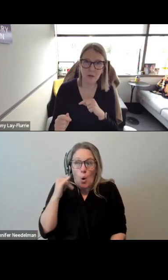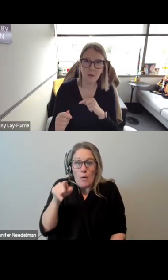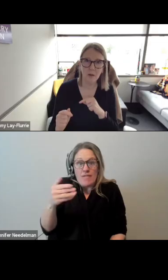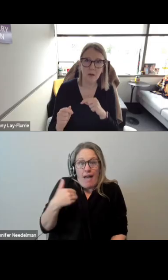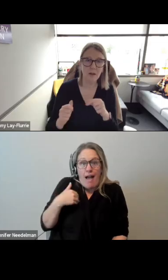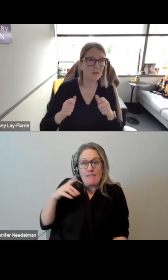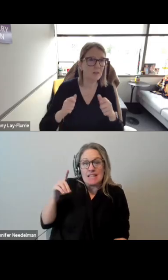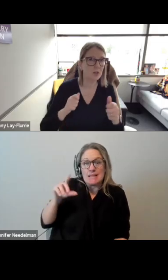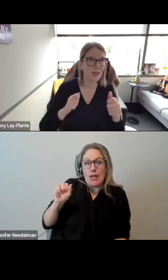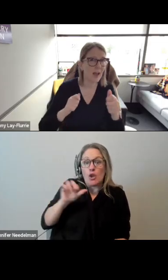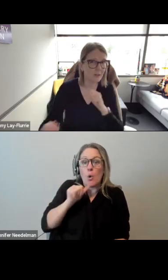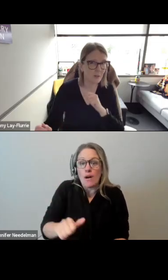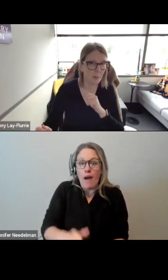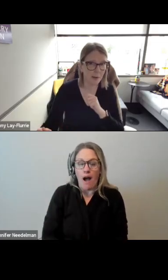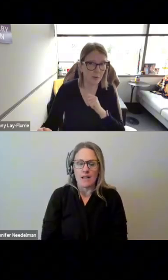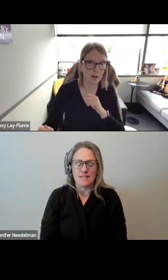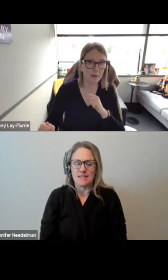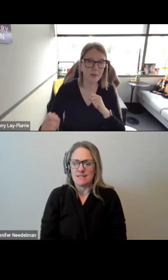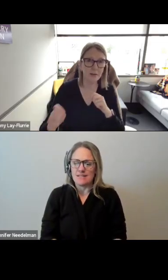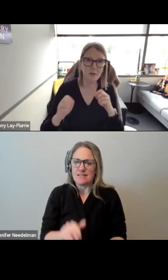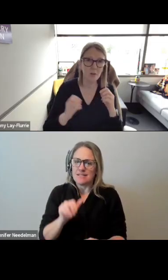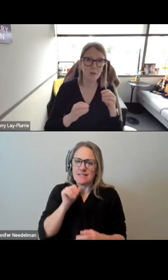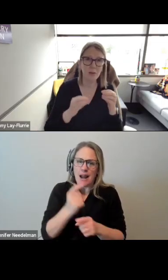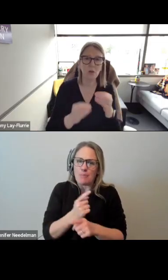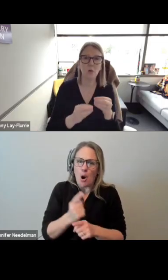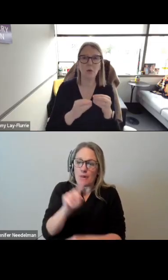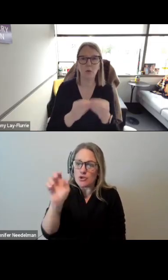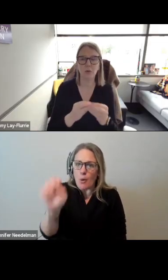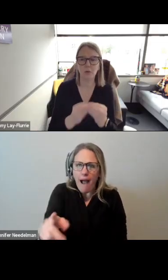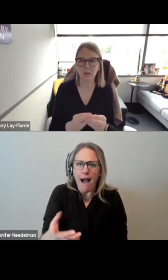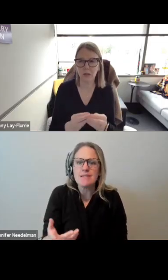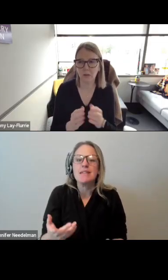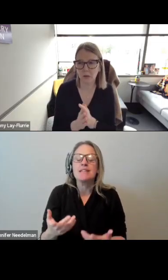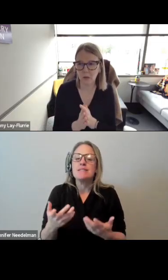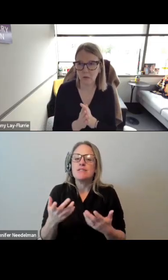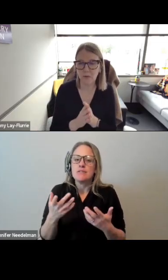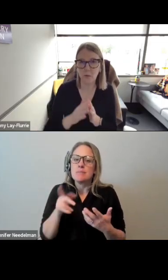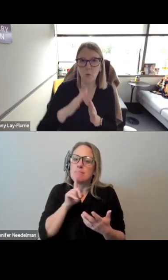And that's not to ask them about that. It's to just make sure that what you're sending is inclusive.